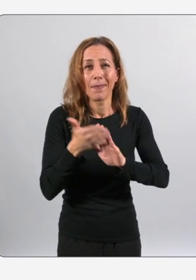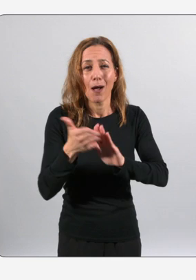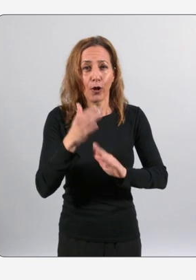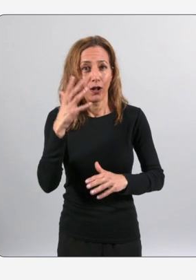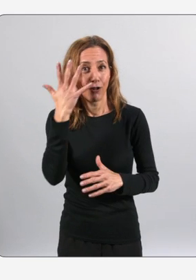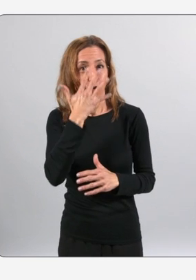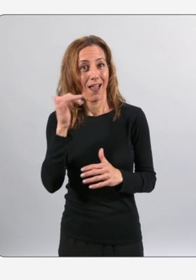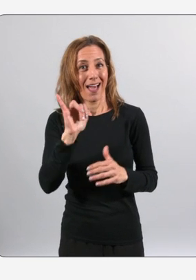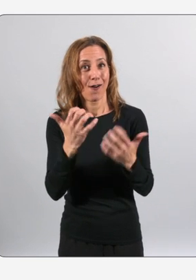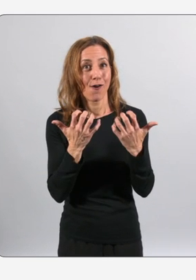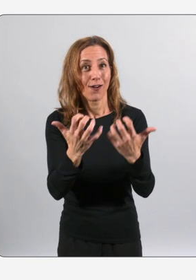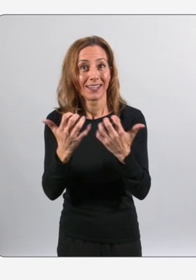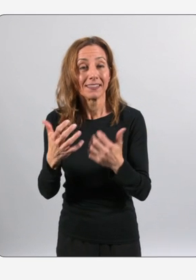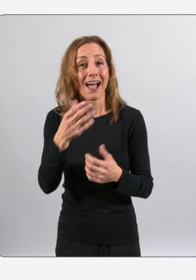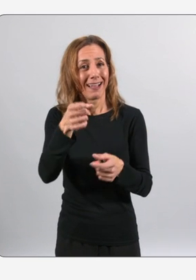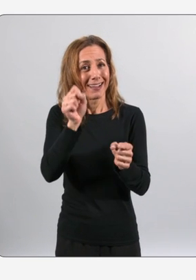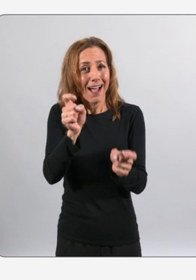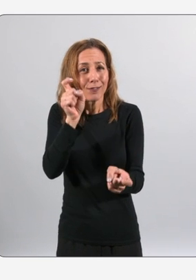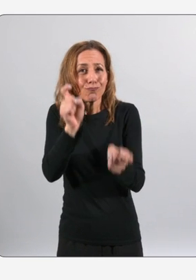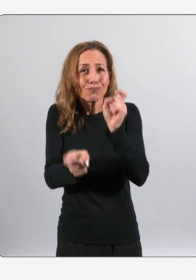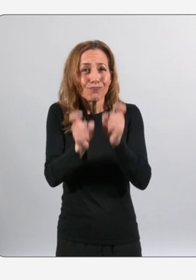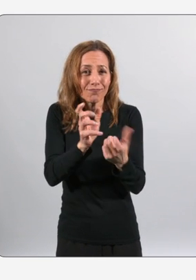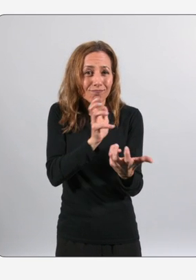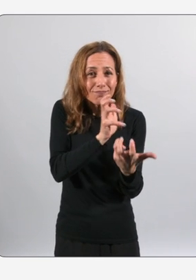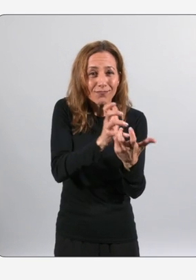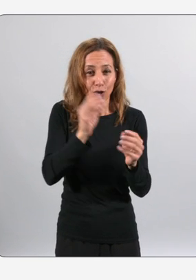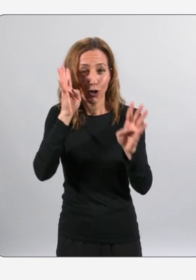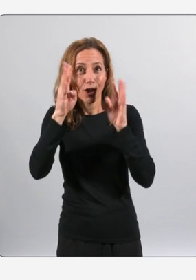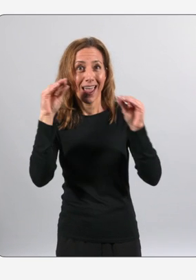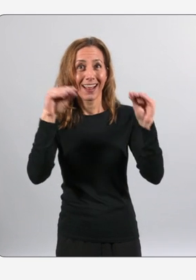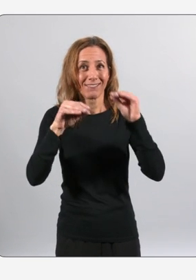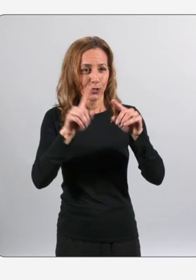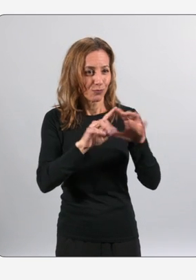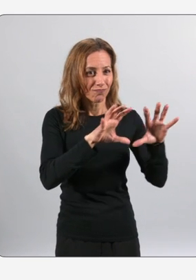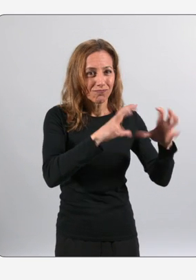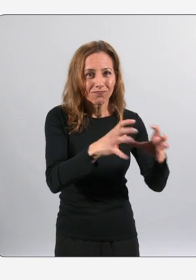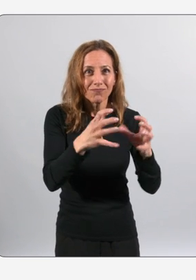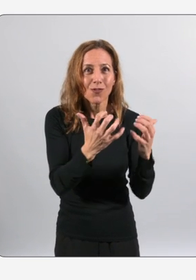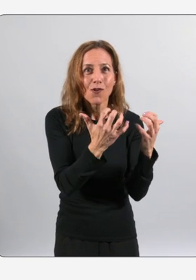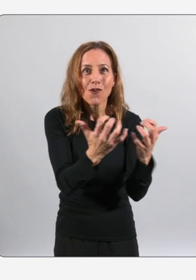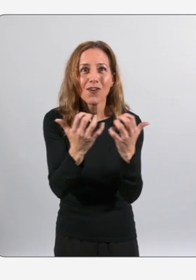and even better, you'll be able to tailor the creatives to specific audience segments.